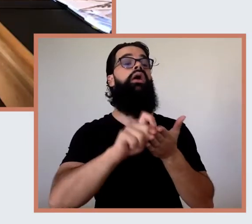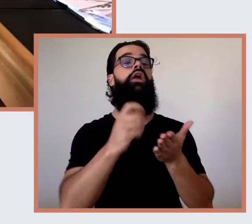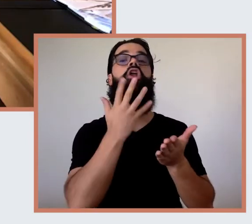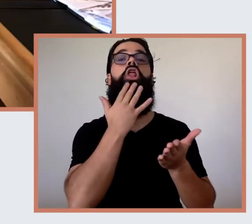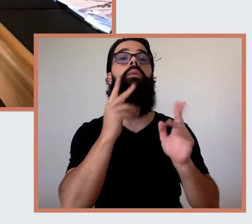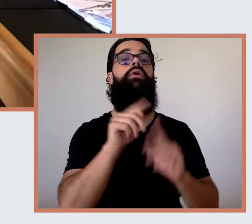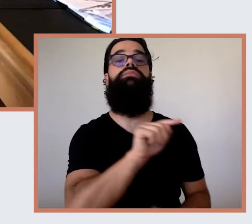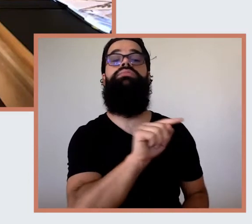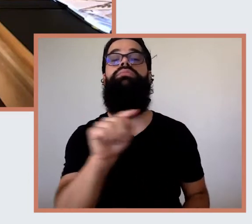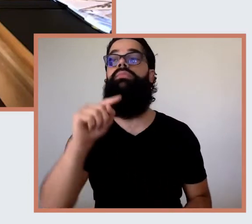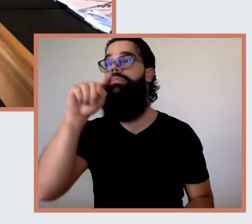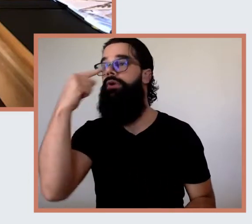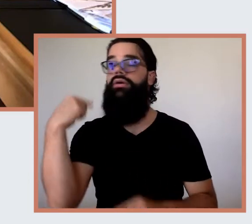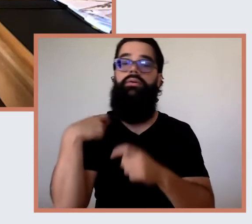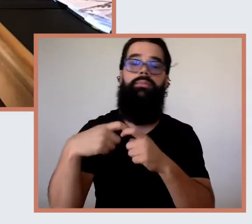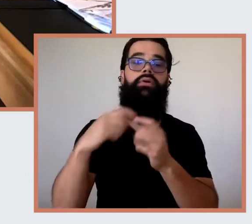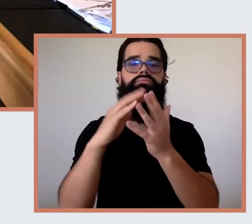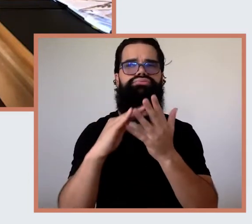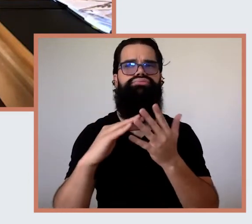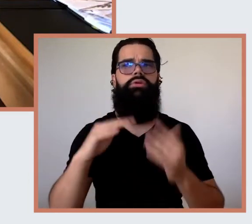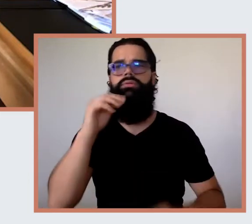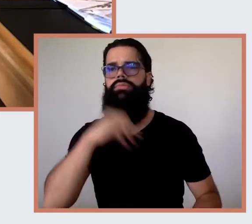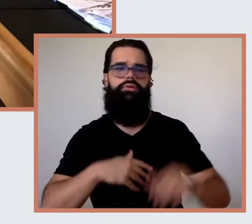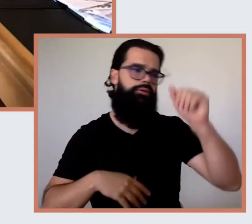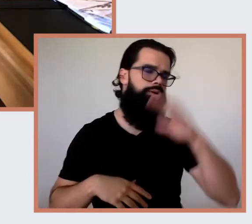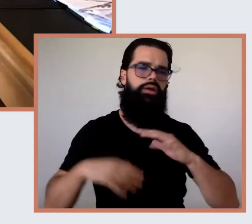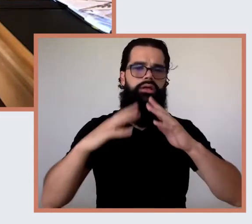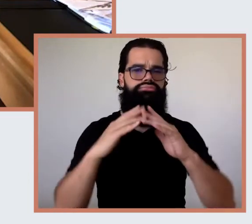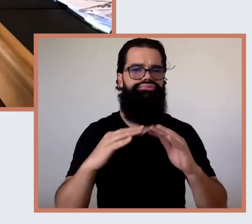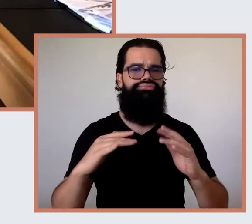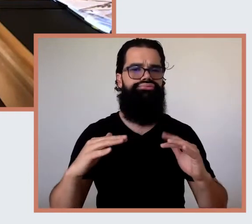so that now writers of color and both diverse gender-wise